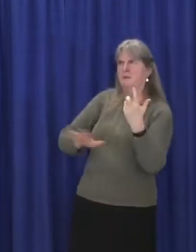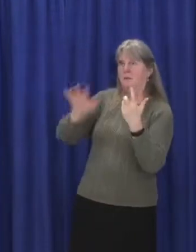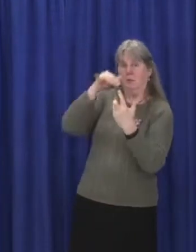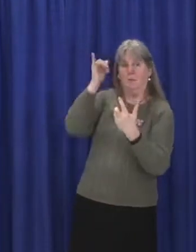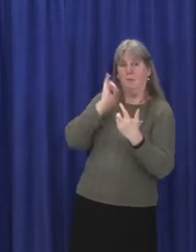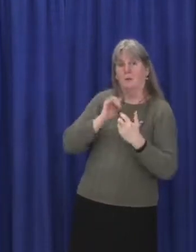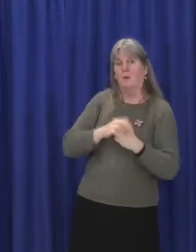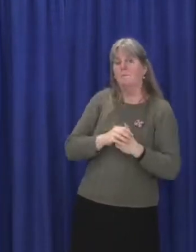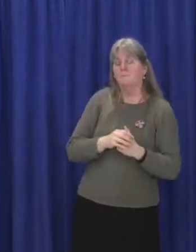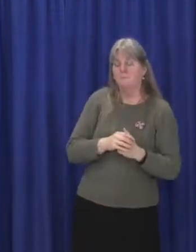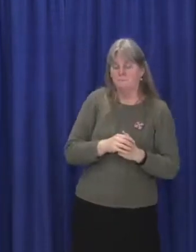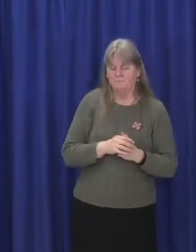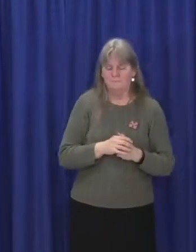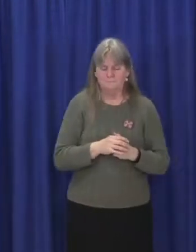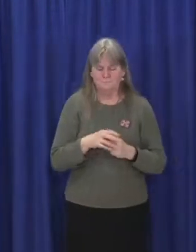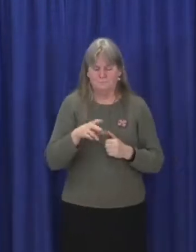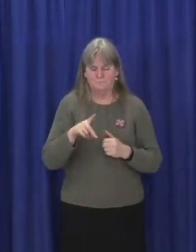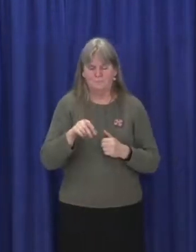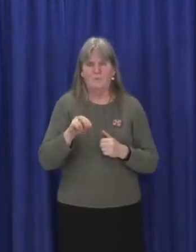Patrick at MediaQ.